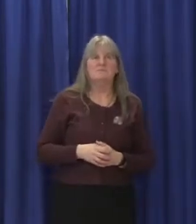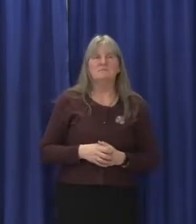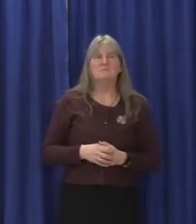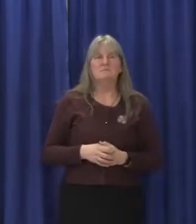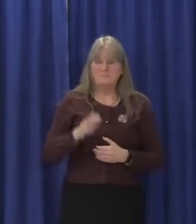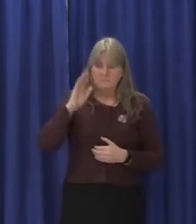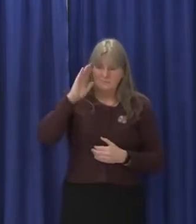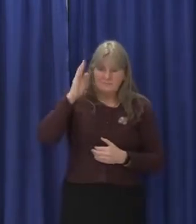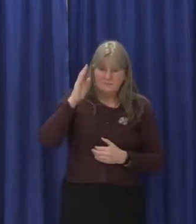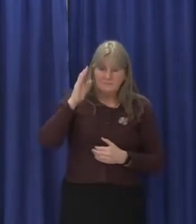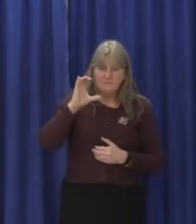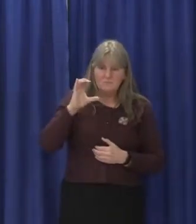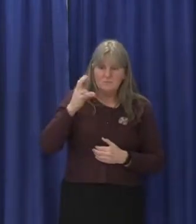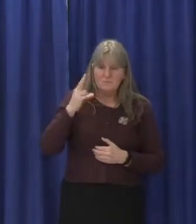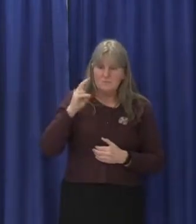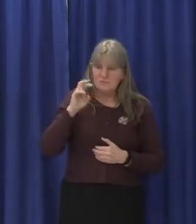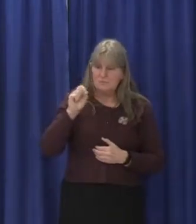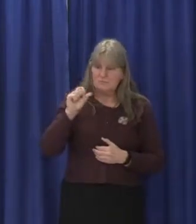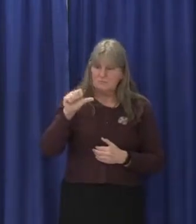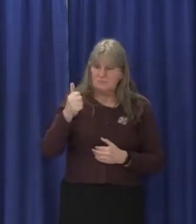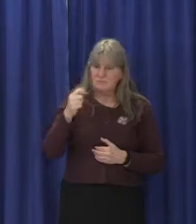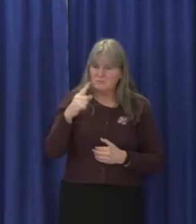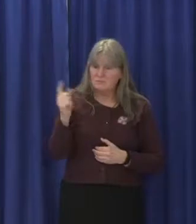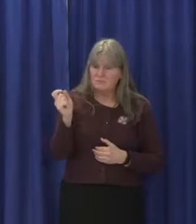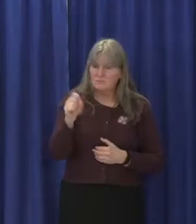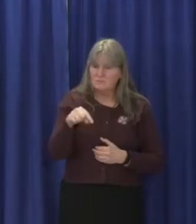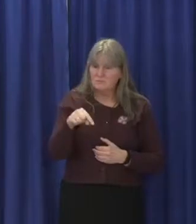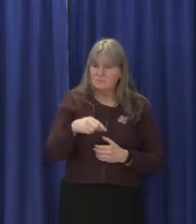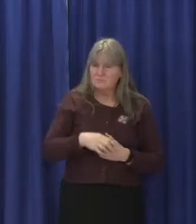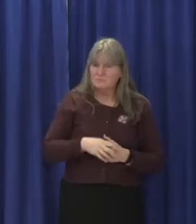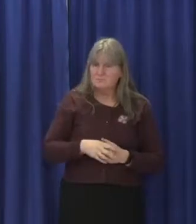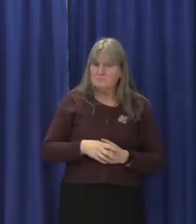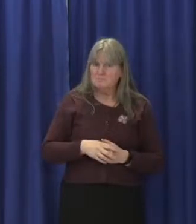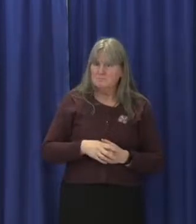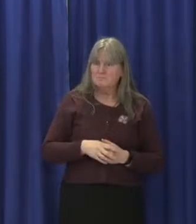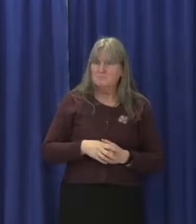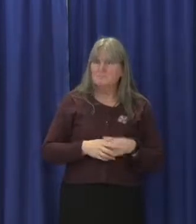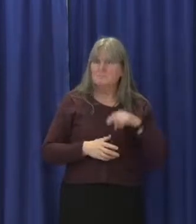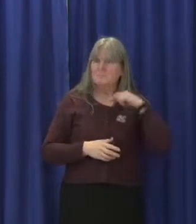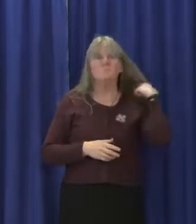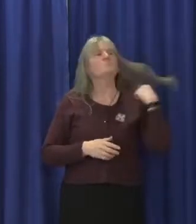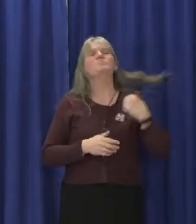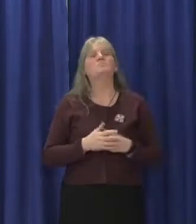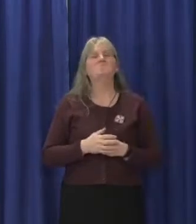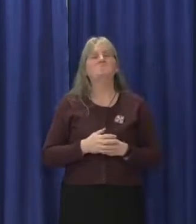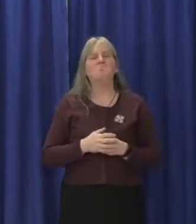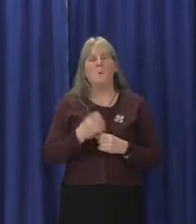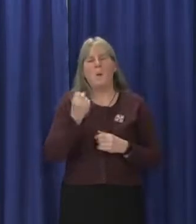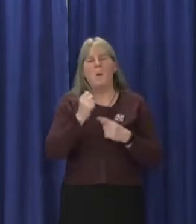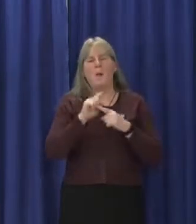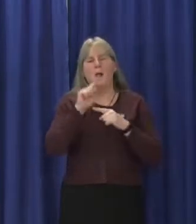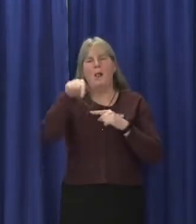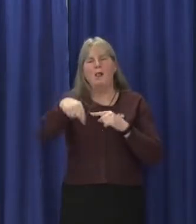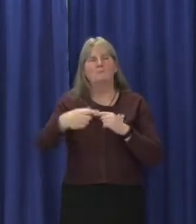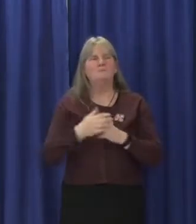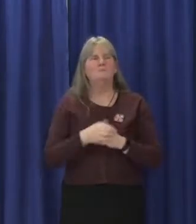Hello, Chris, can you hear us? Do you have a second question? I'll circle back. I will now move to Morris at